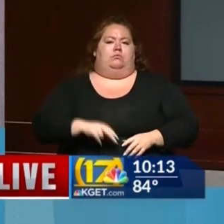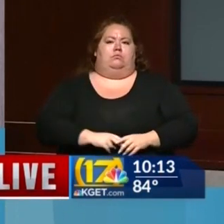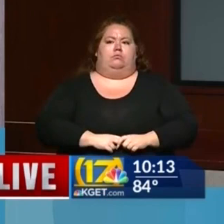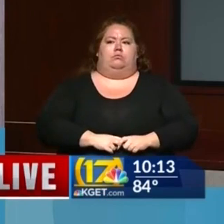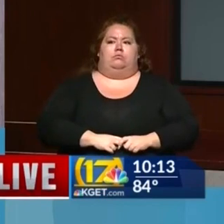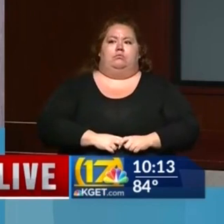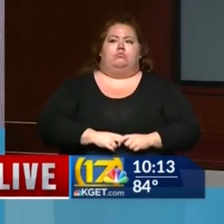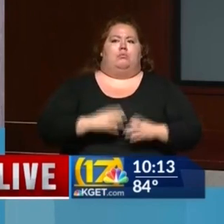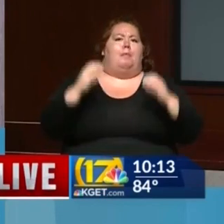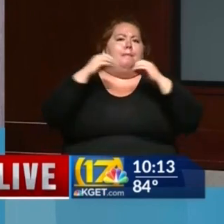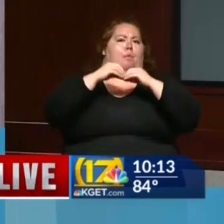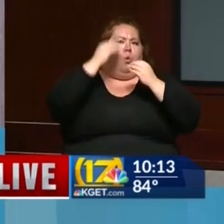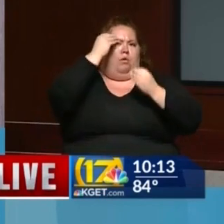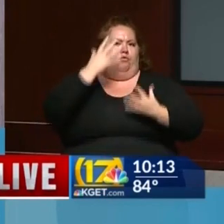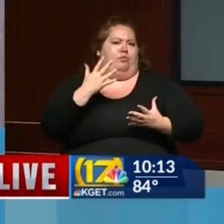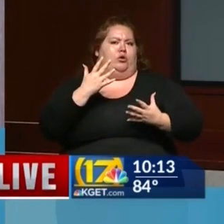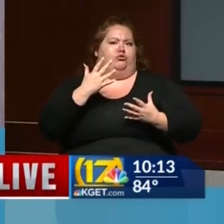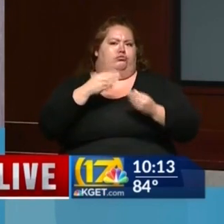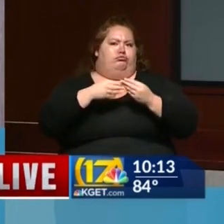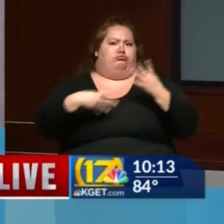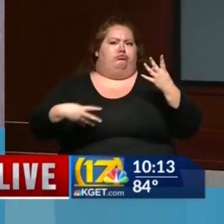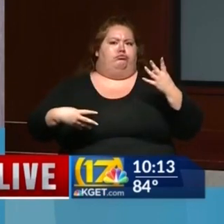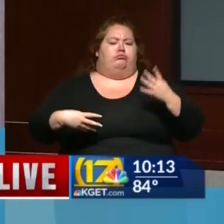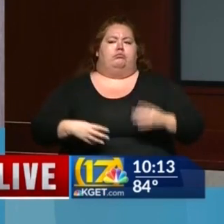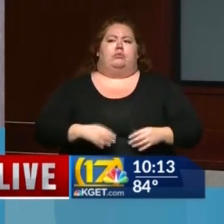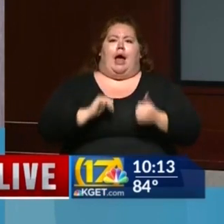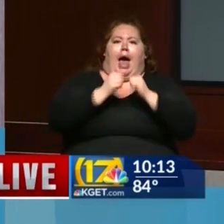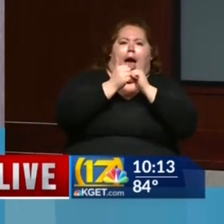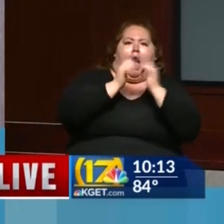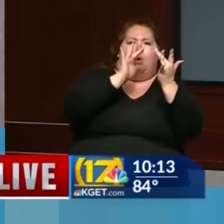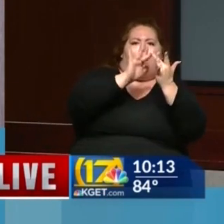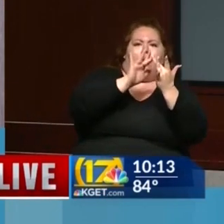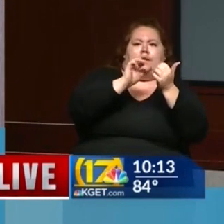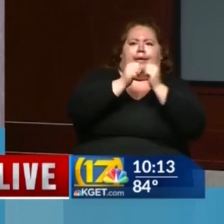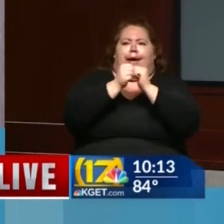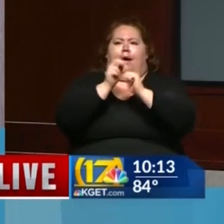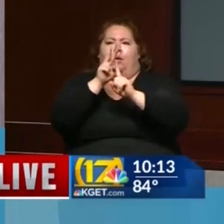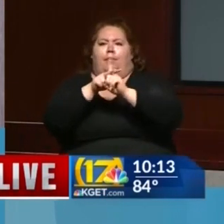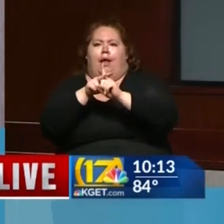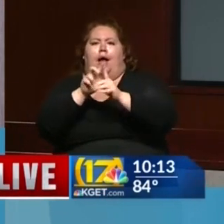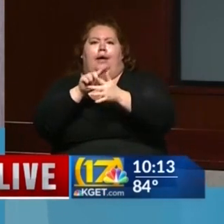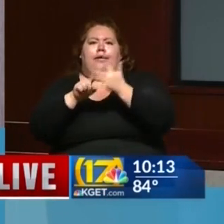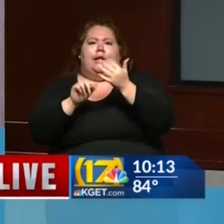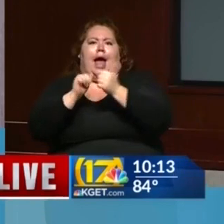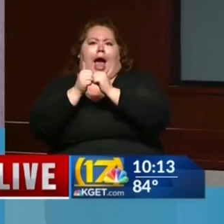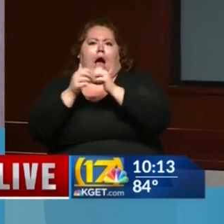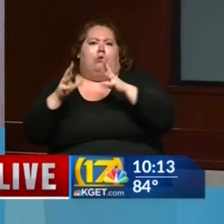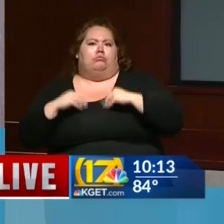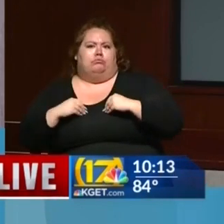THIS MORGAN RENTAL ASSISTANCE, YOU CAN CALL TWO ONE ONE FOR